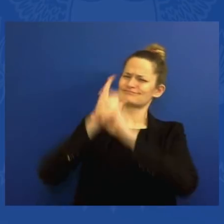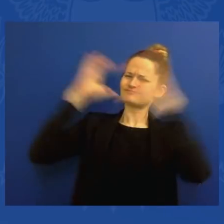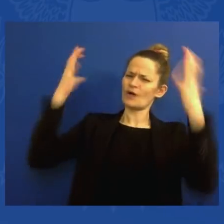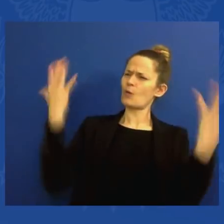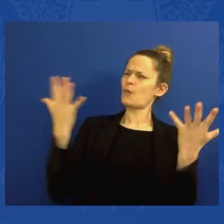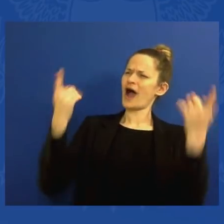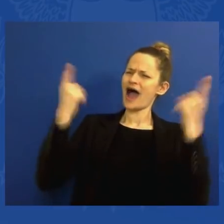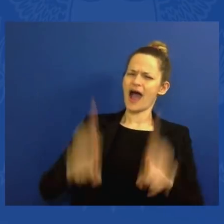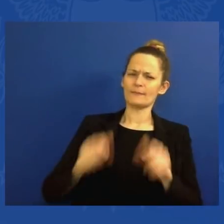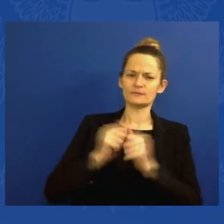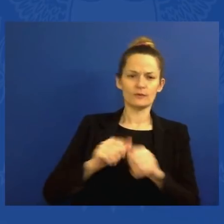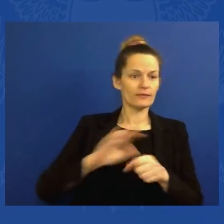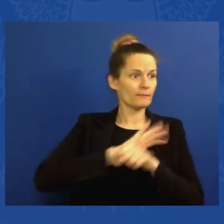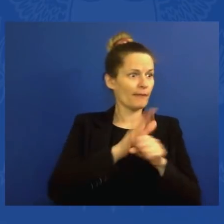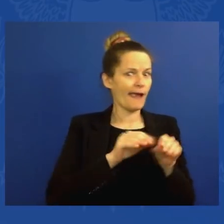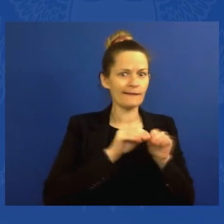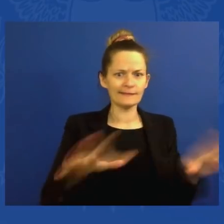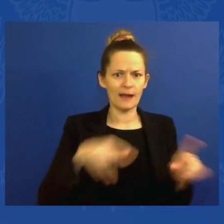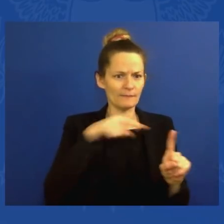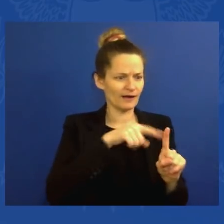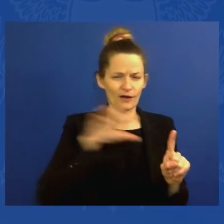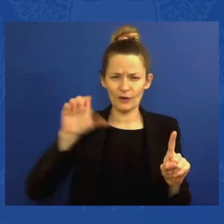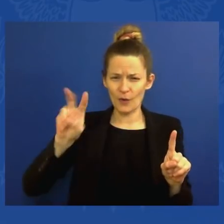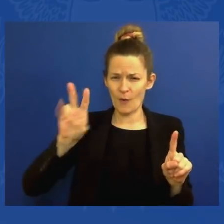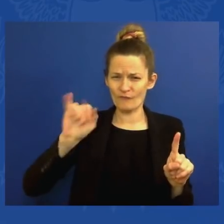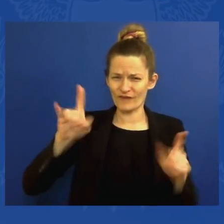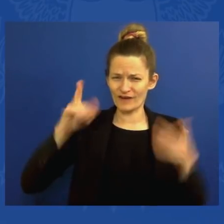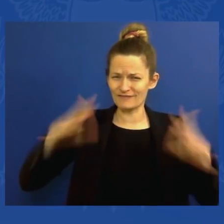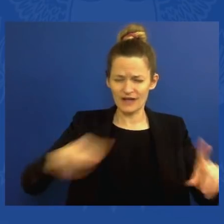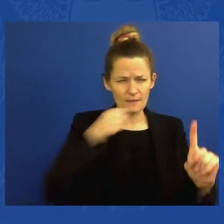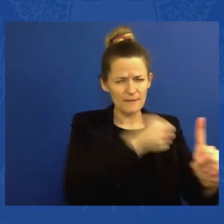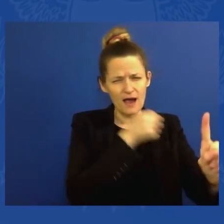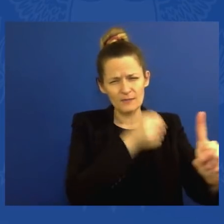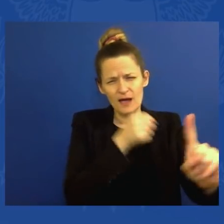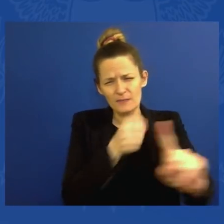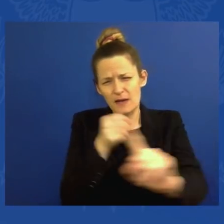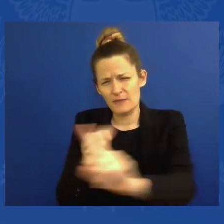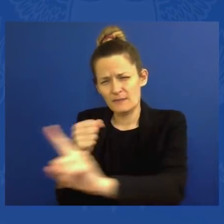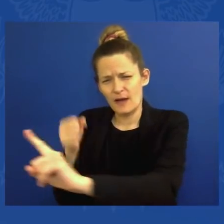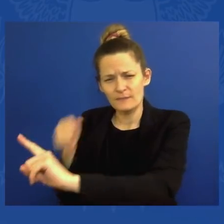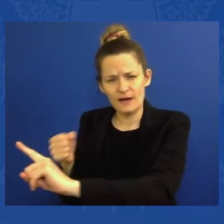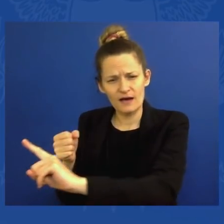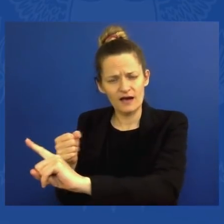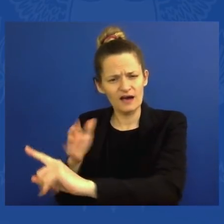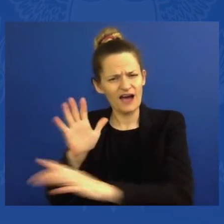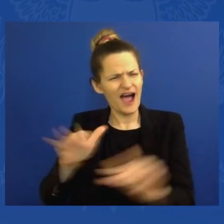but from the start, the response to it was local. We had to have readily available production